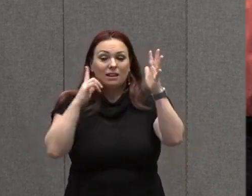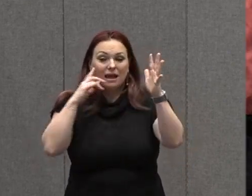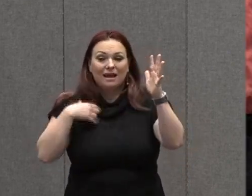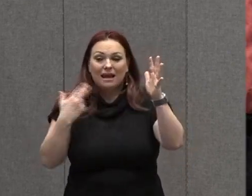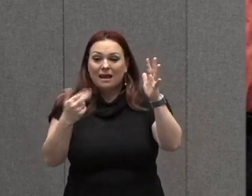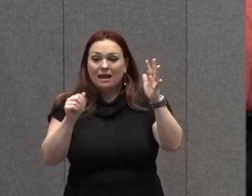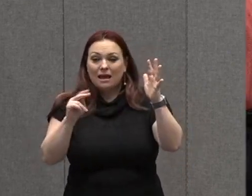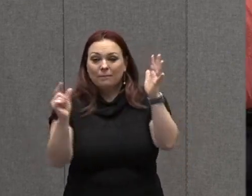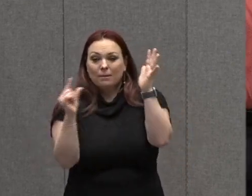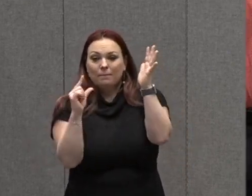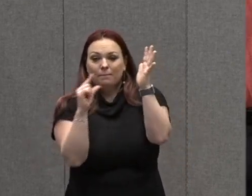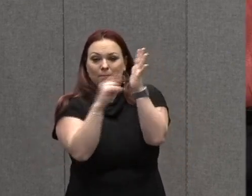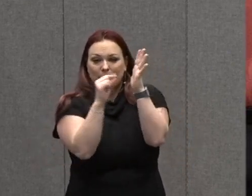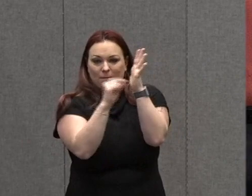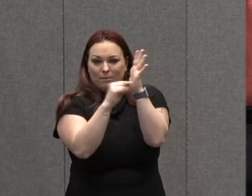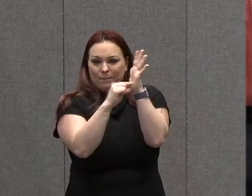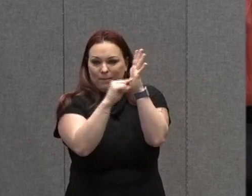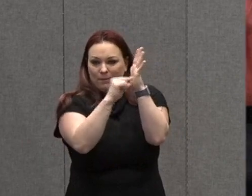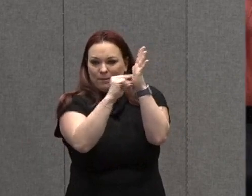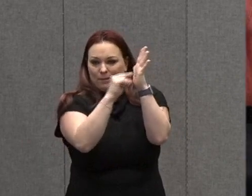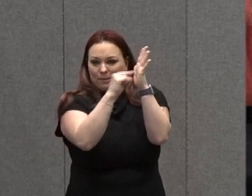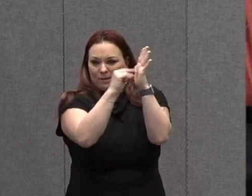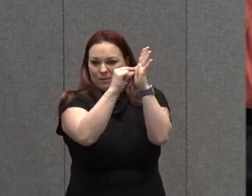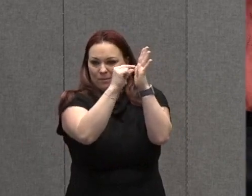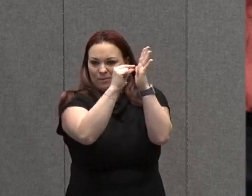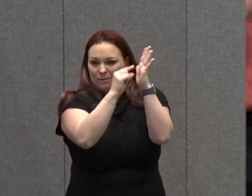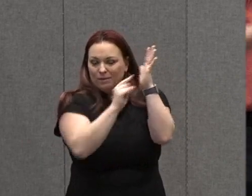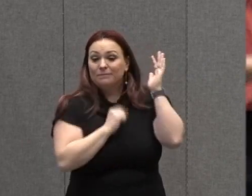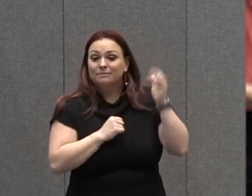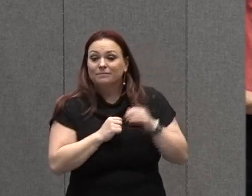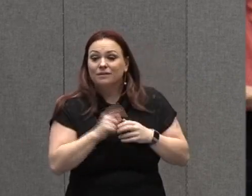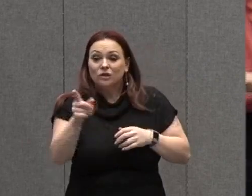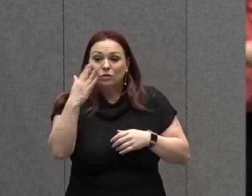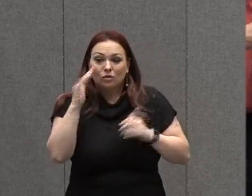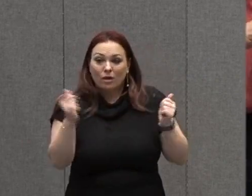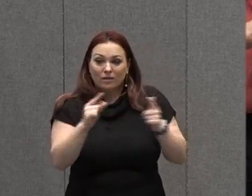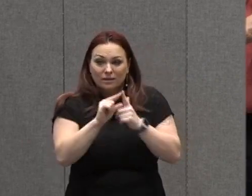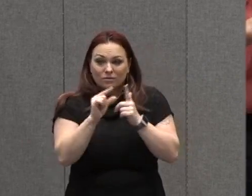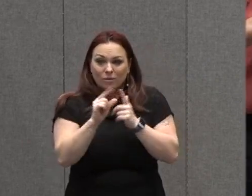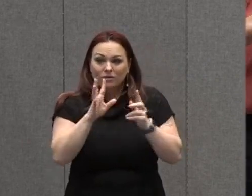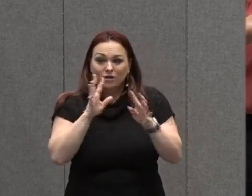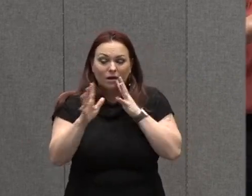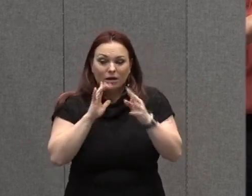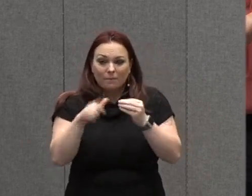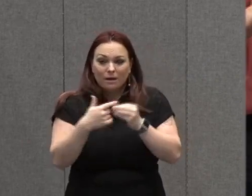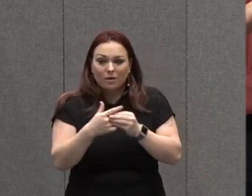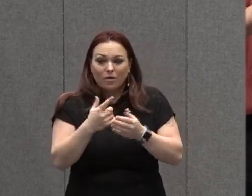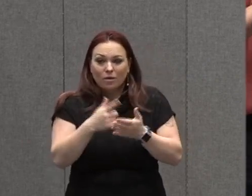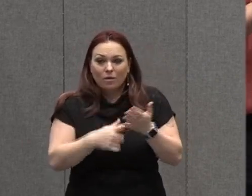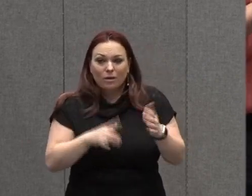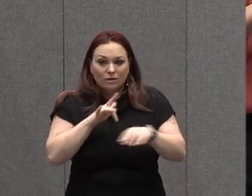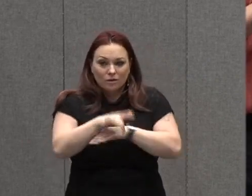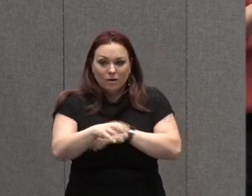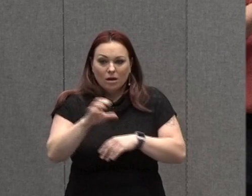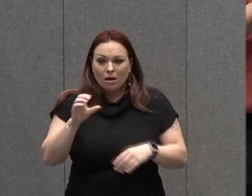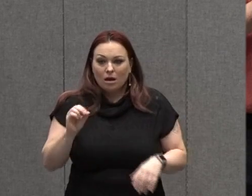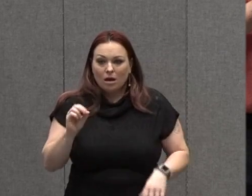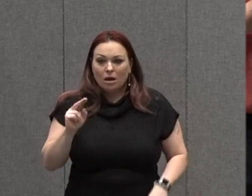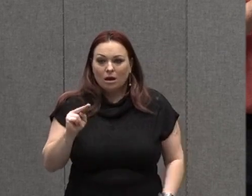He goes rat-tat-tat-tat. Tat-tat-tat-tat-tat, like that? You know all these words, we talked about what it was earlier, onomatopoeias.